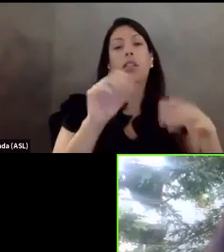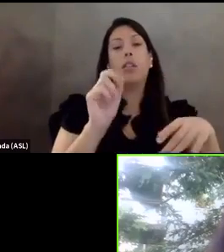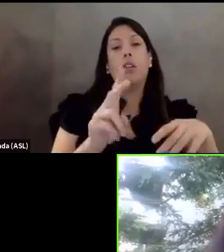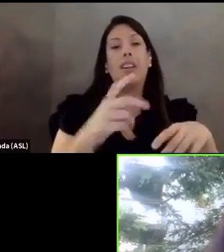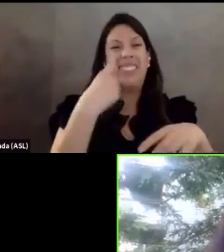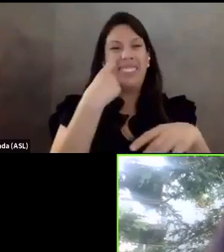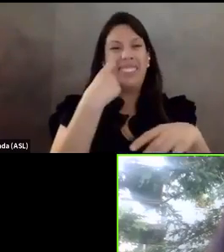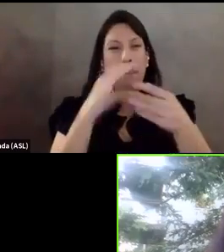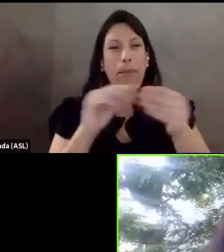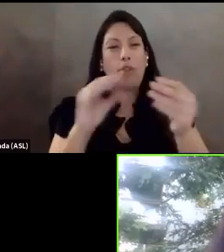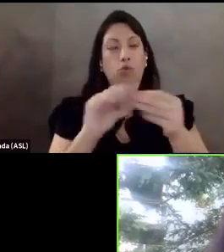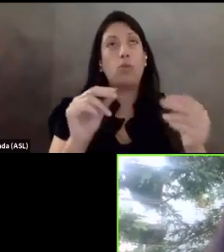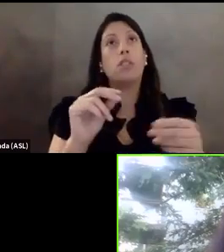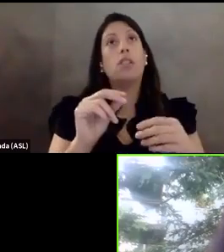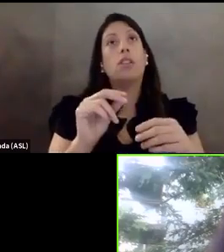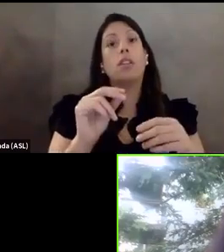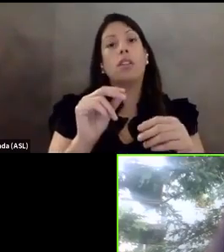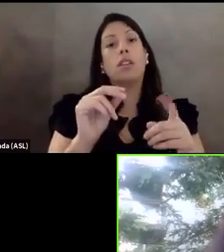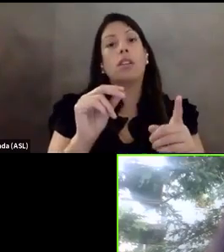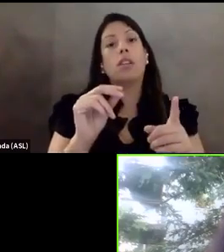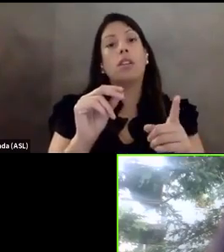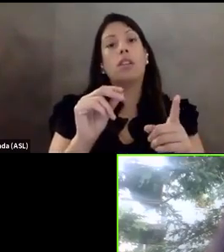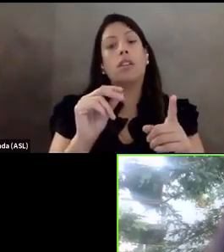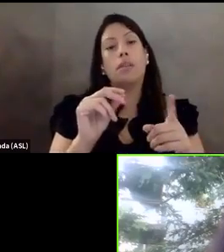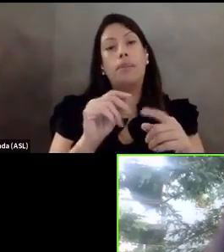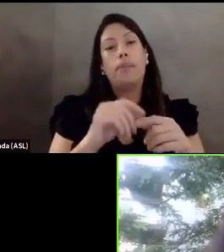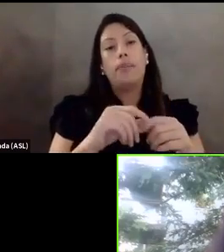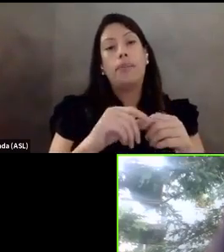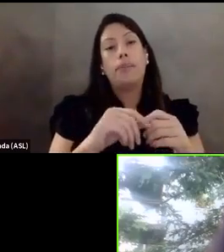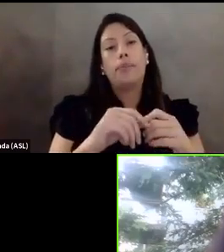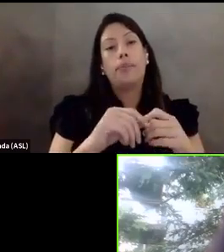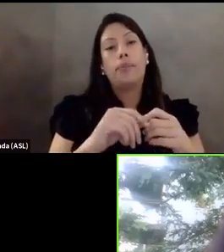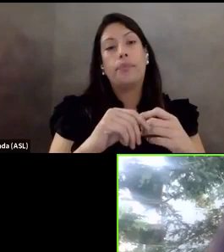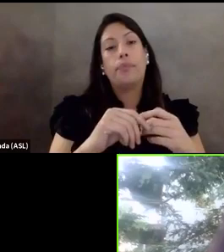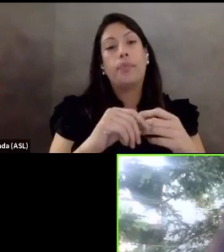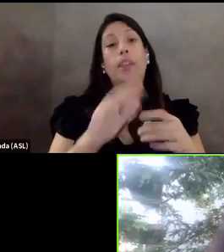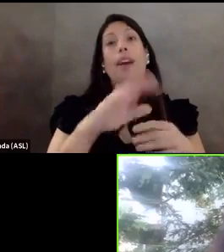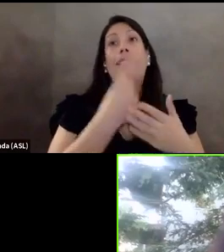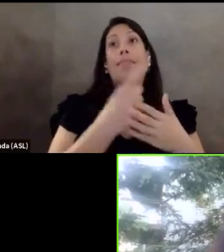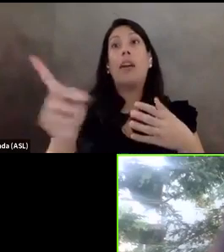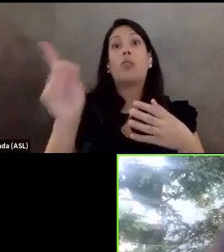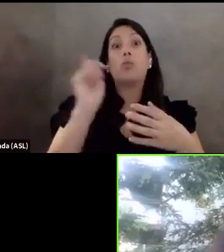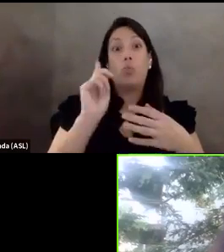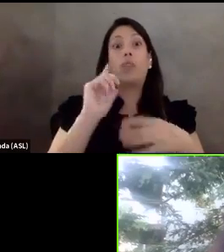are not after we put into place or enhanced testing partnerships,